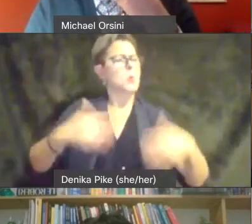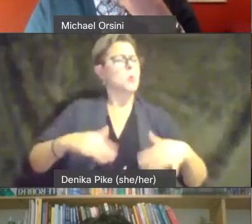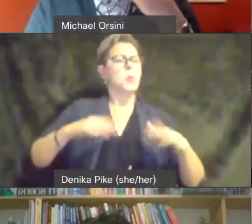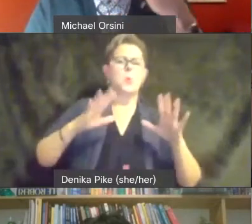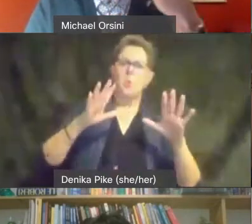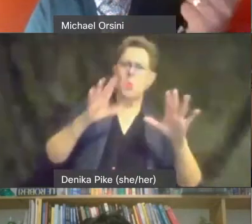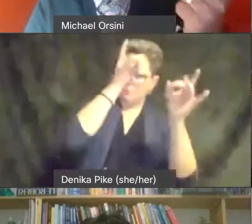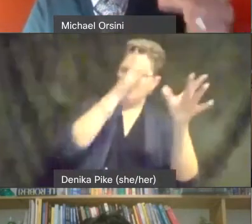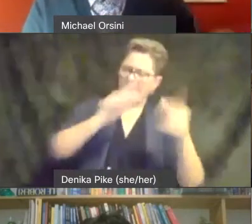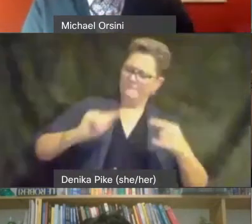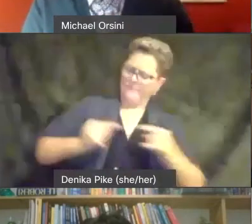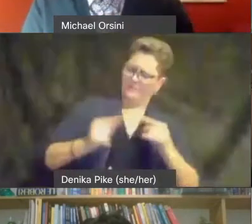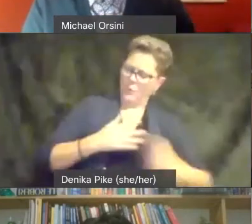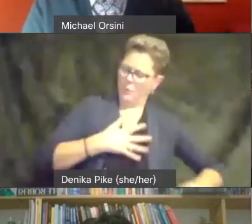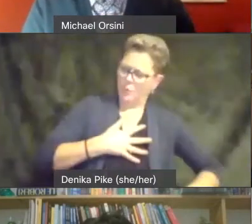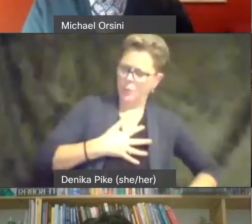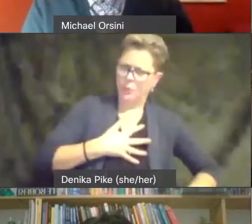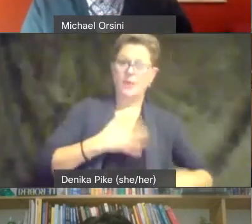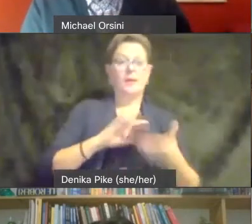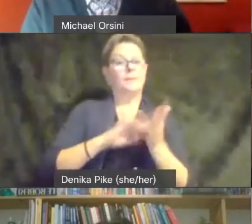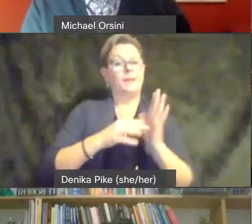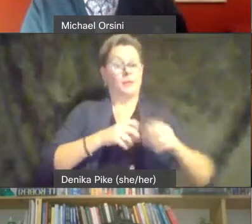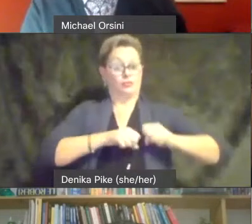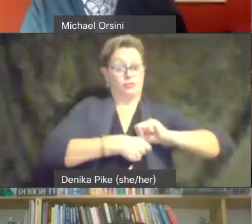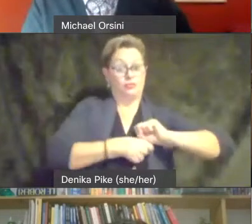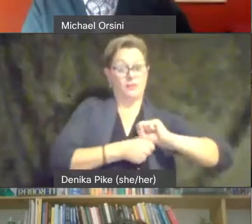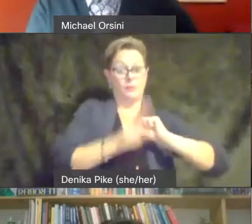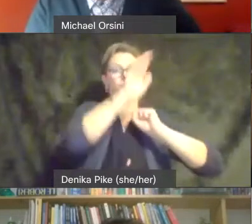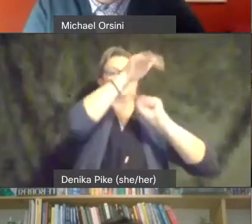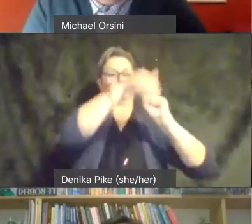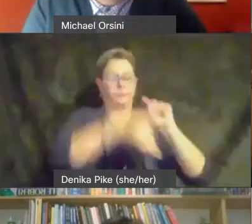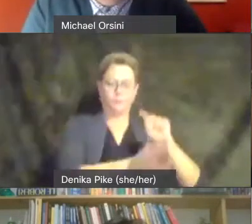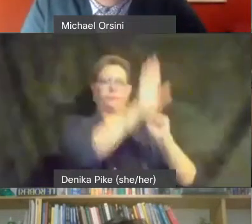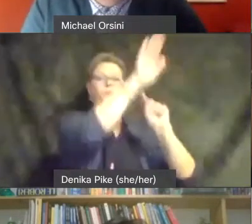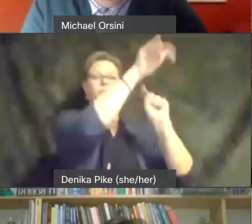The grief comes in waves, but that those waters are really selective about who they wash shoulder.